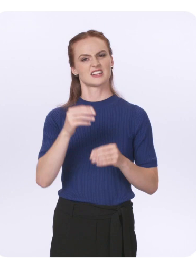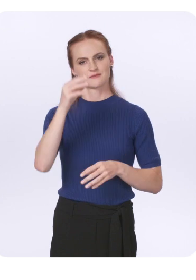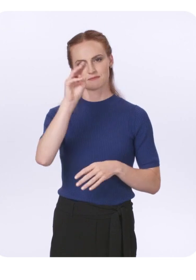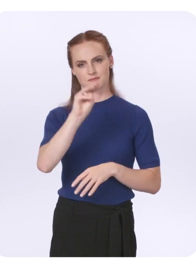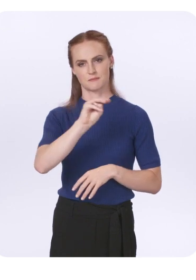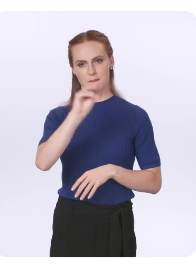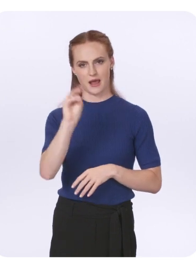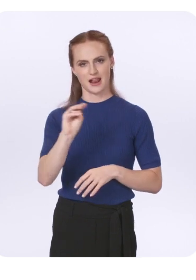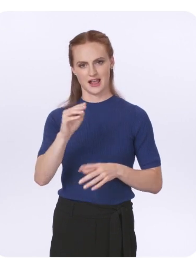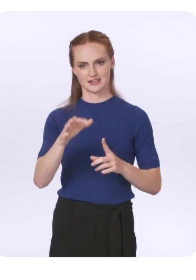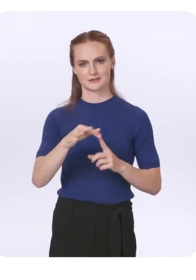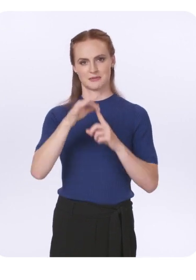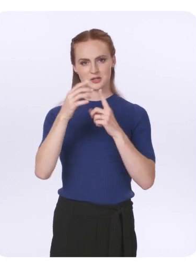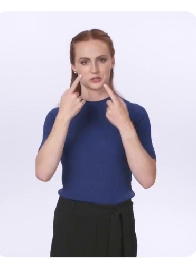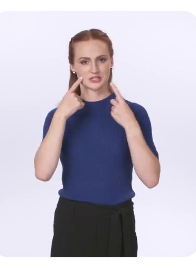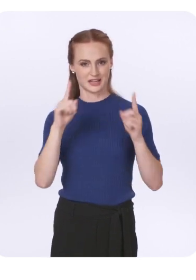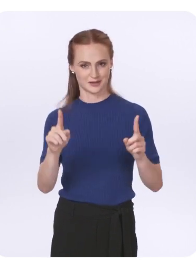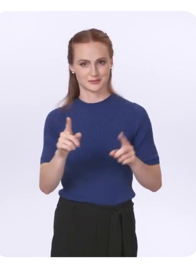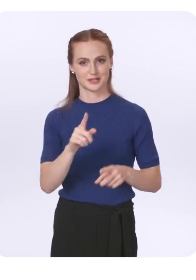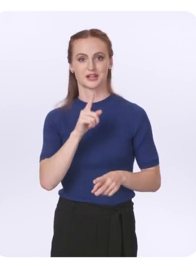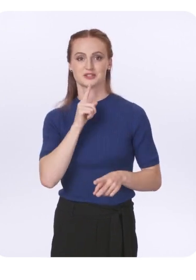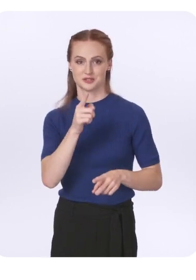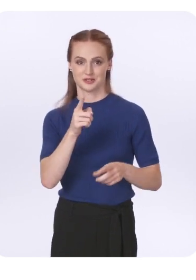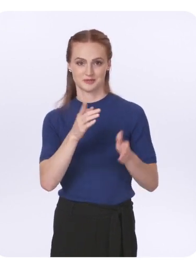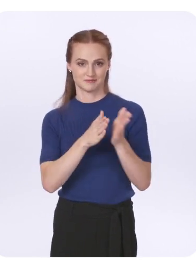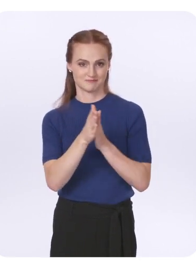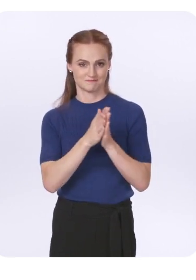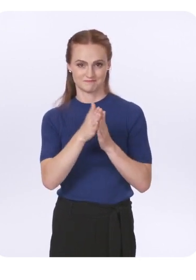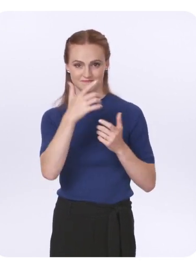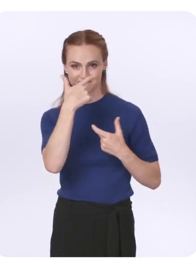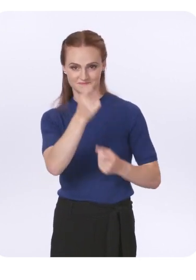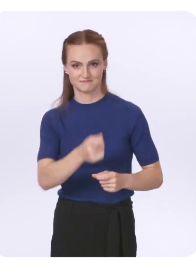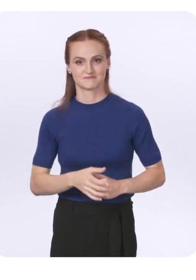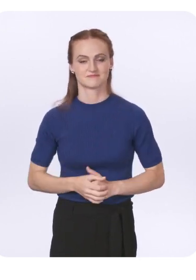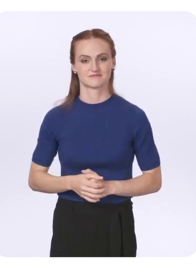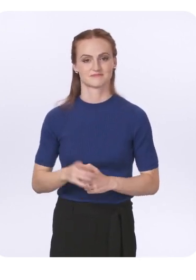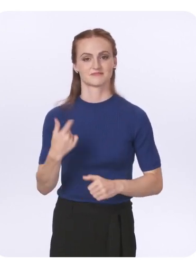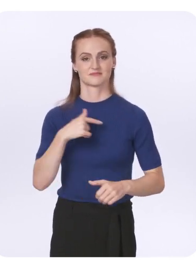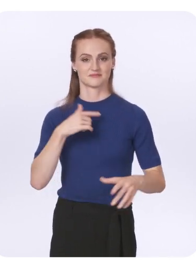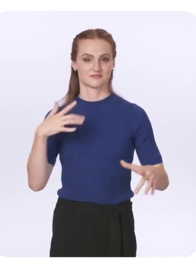We’re thrilled to unveil a unique opportunity for a vibrant developer community.